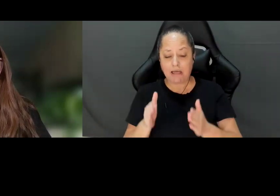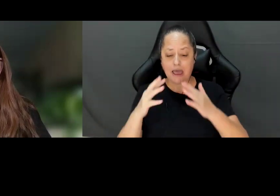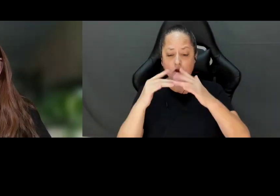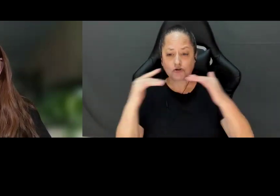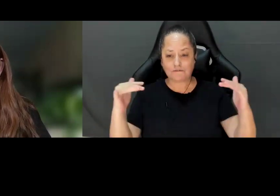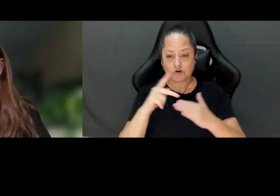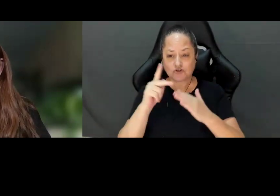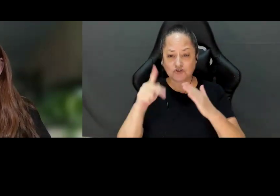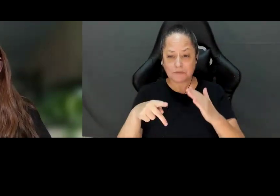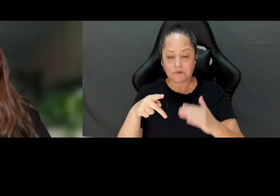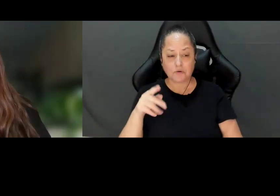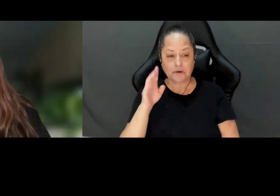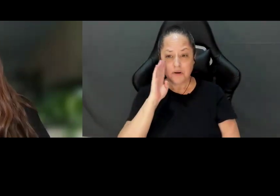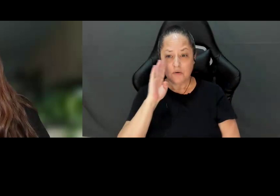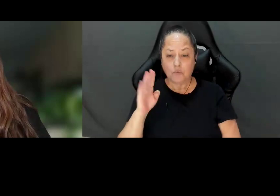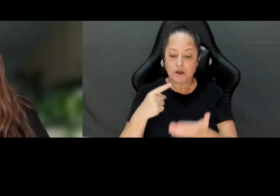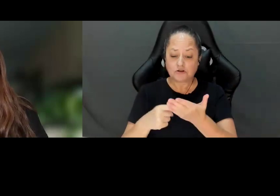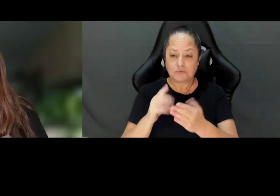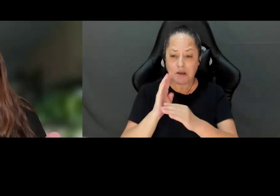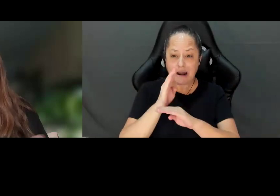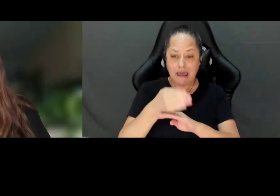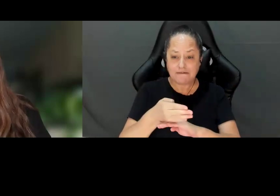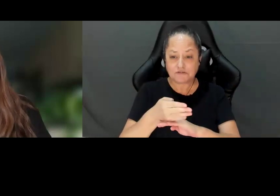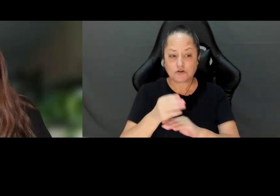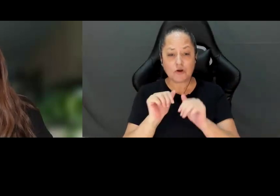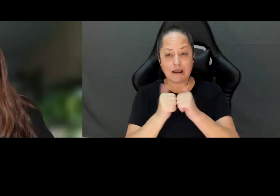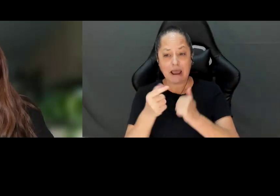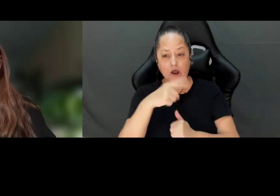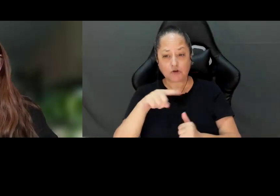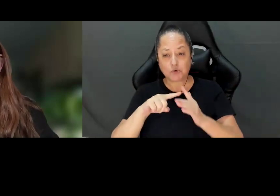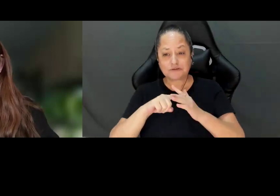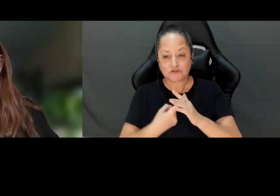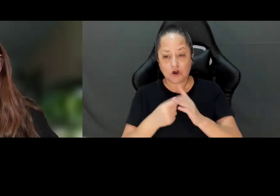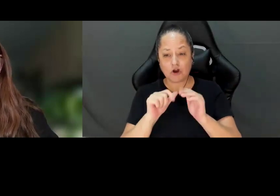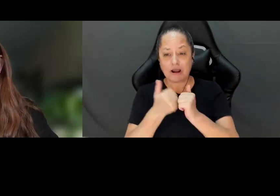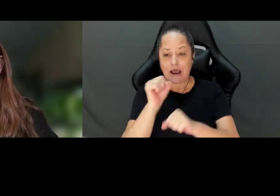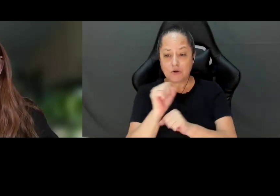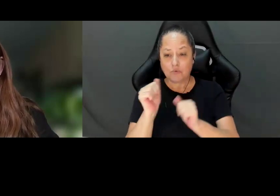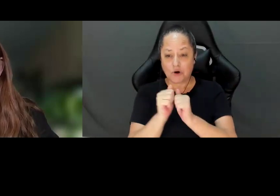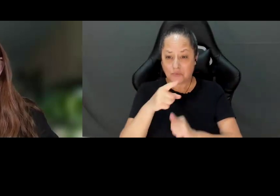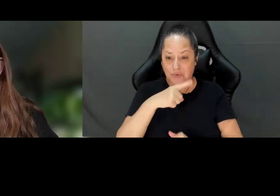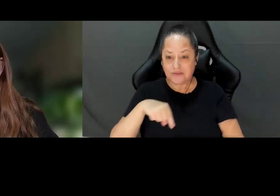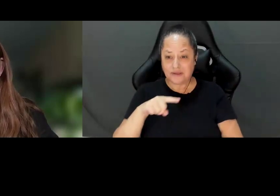And then I will talk after that about how you get started and how you work with us.